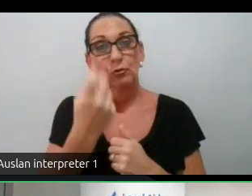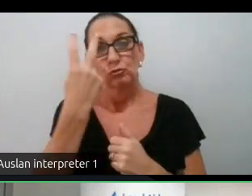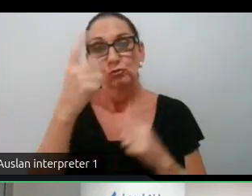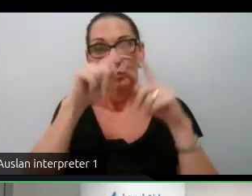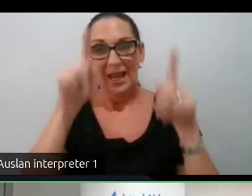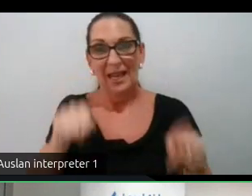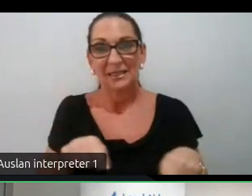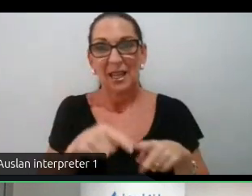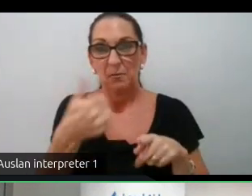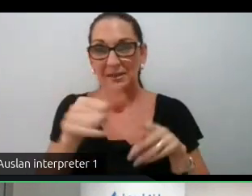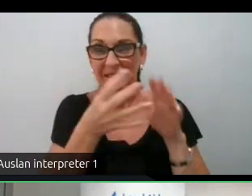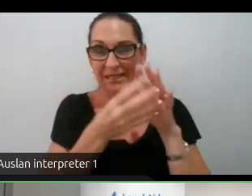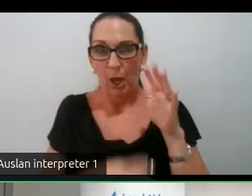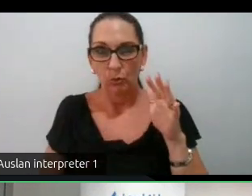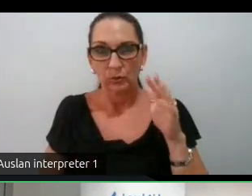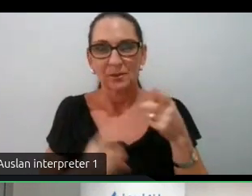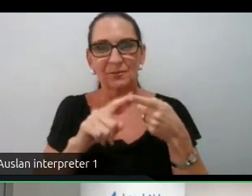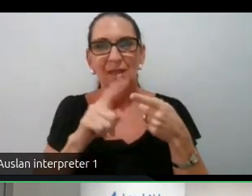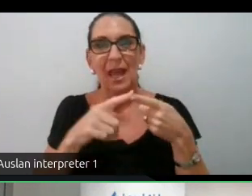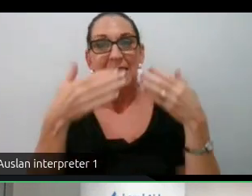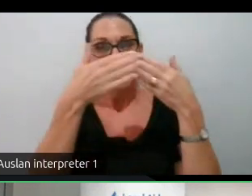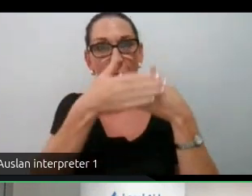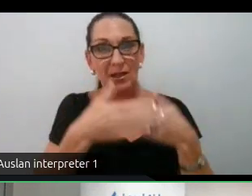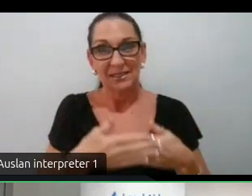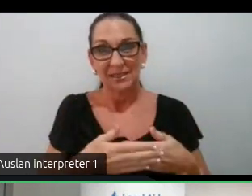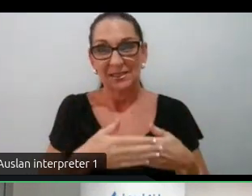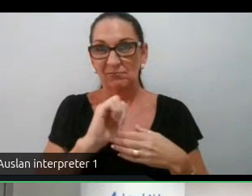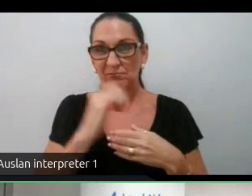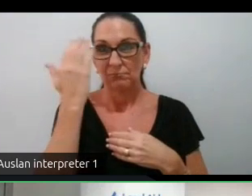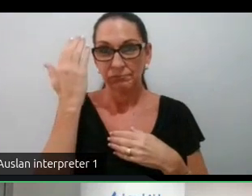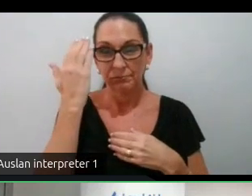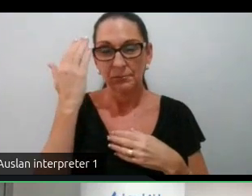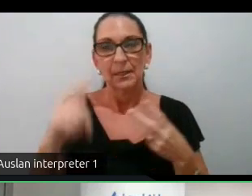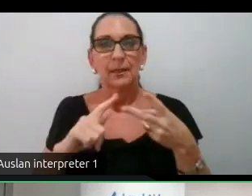handouts available to be downloaded. There's a copy of the PowerPoint slides from today